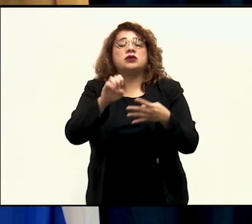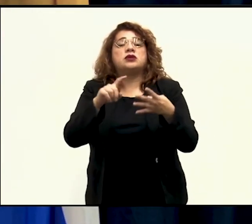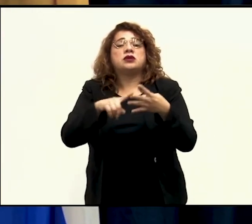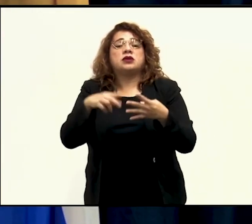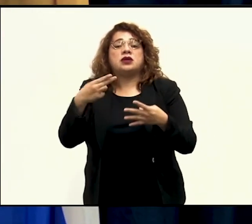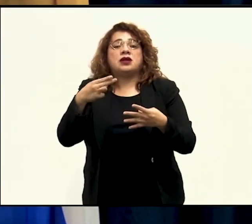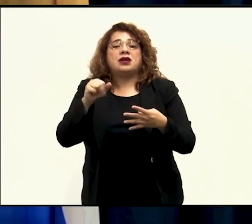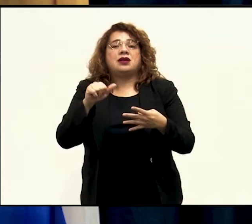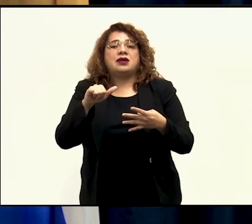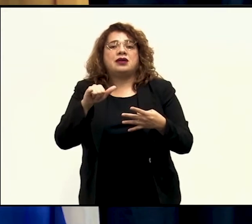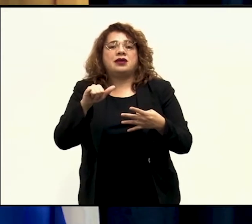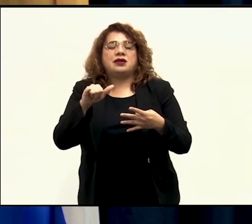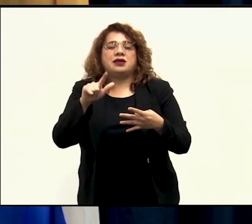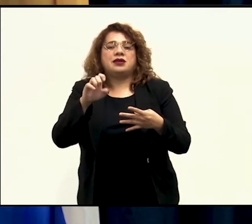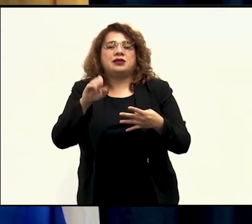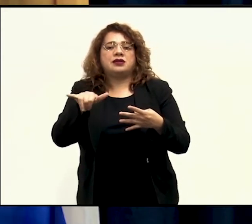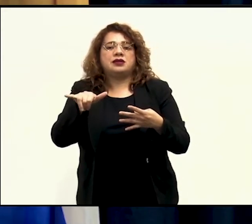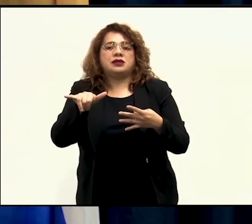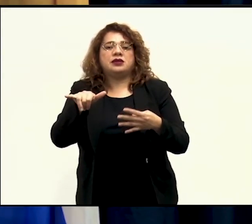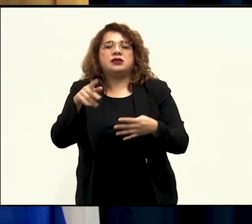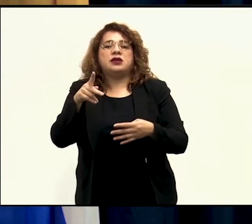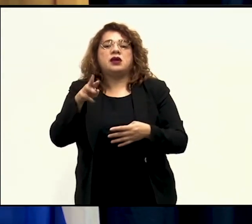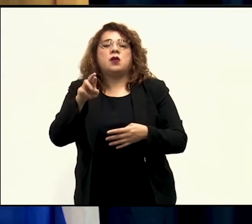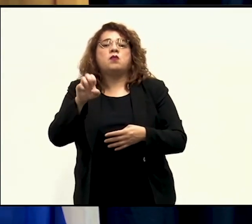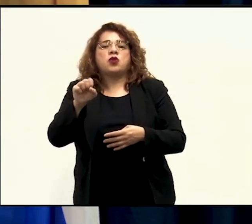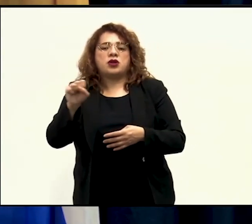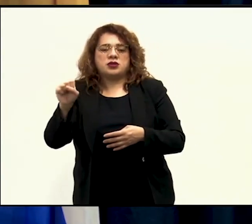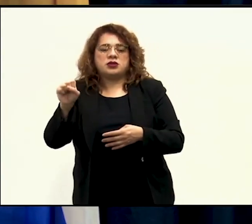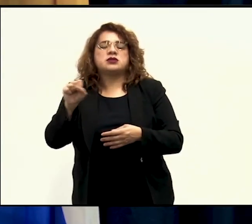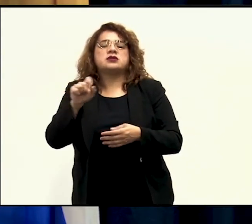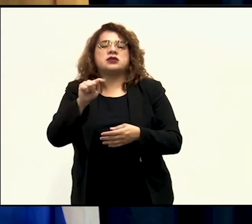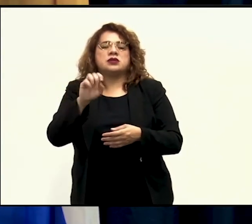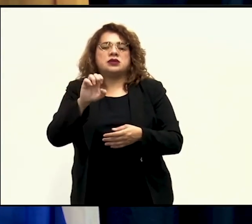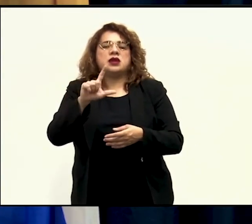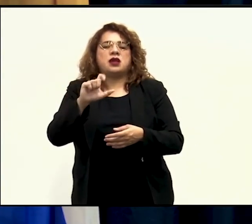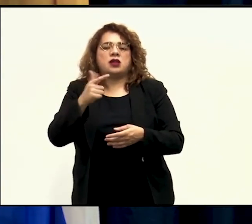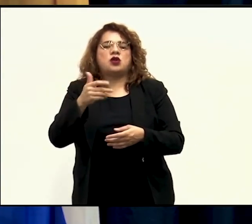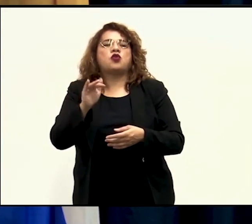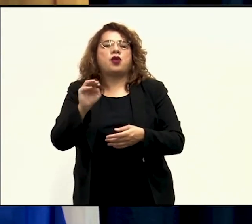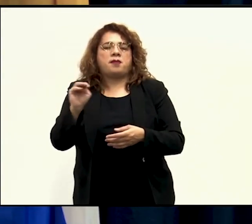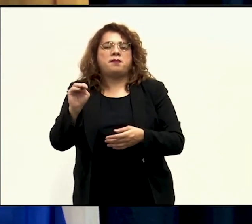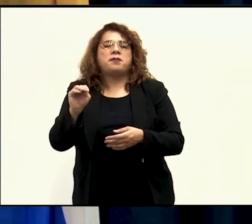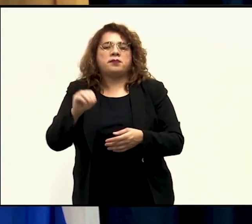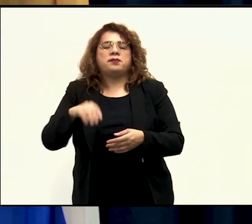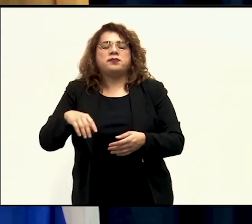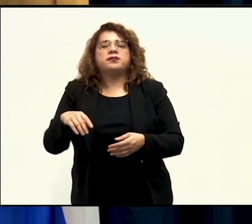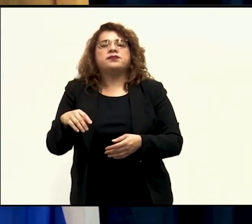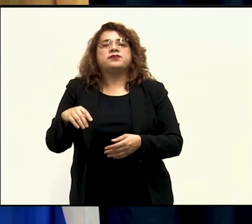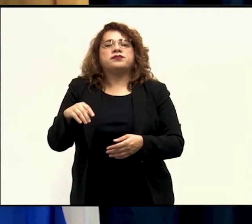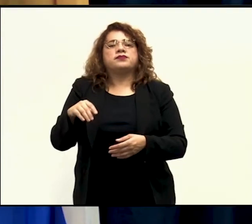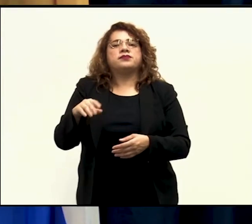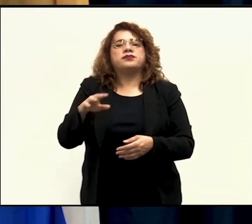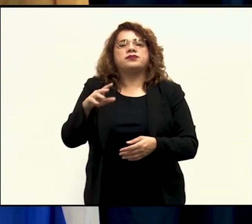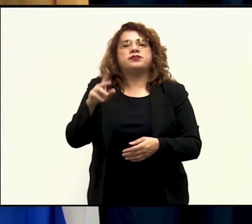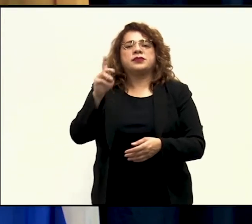Hayley please go ahead and unmute yourself and ask your question. Hi my question is for Kelly.